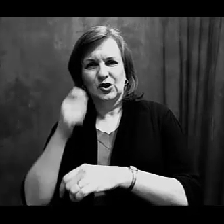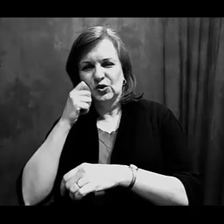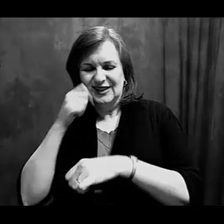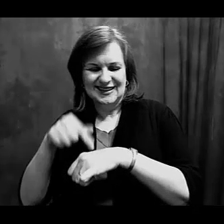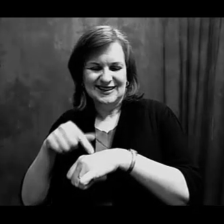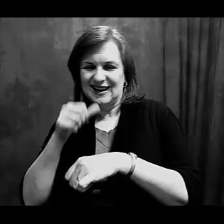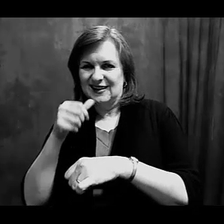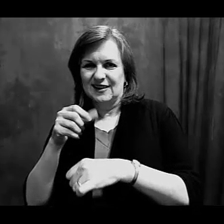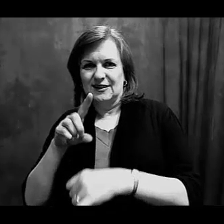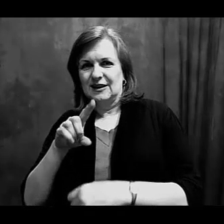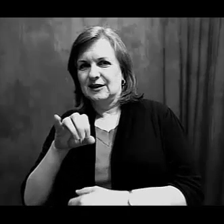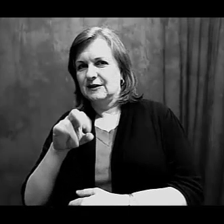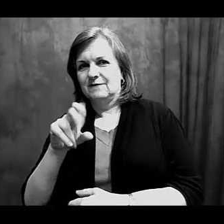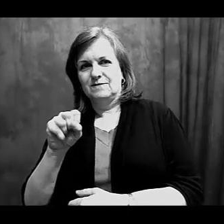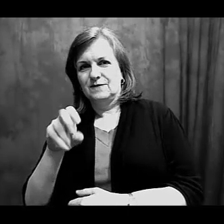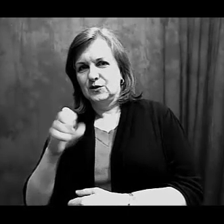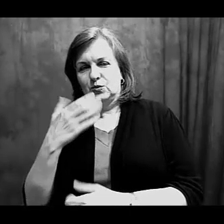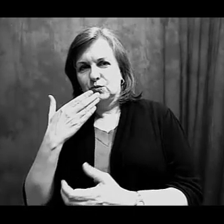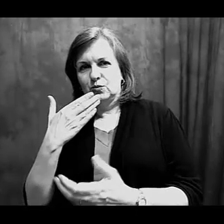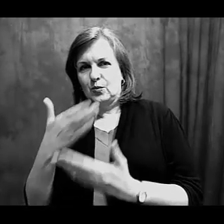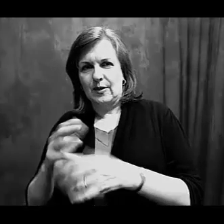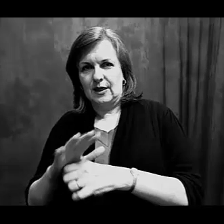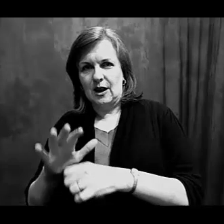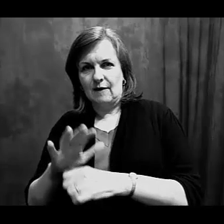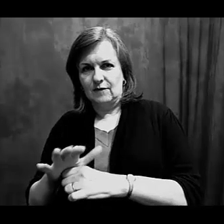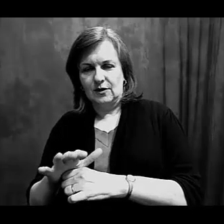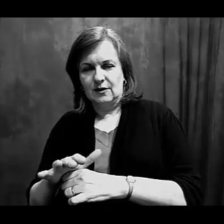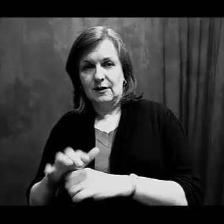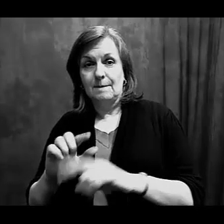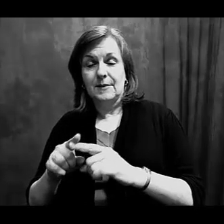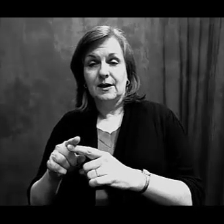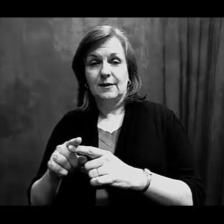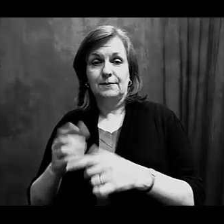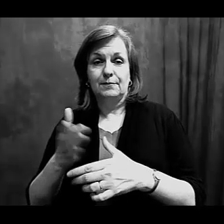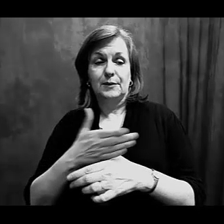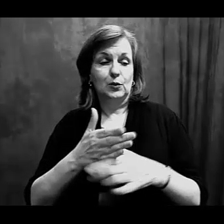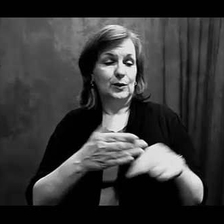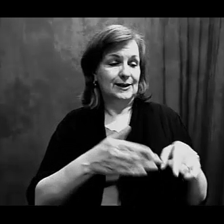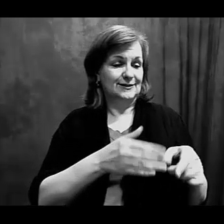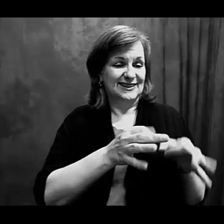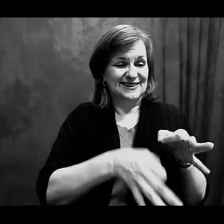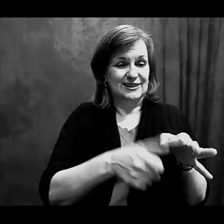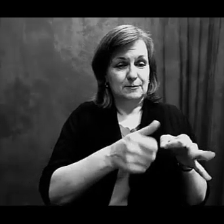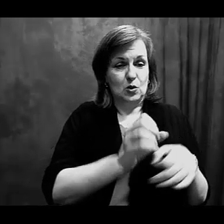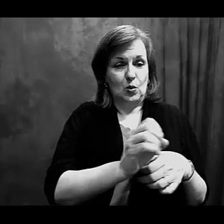can't diffuse things through your skin well enough to actually get this to work